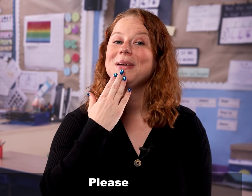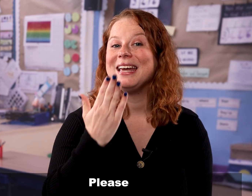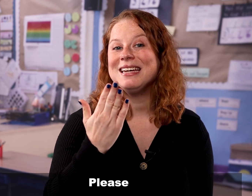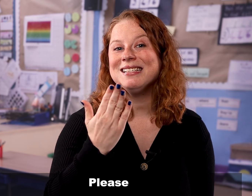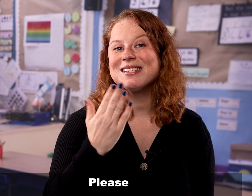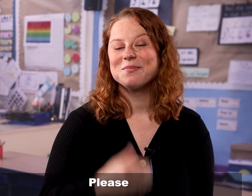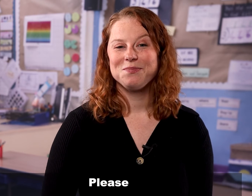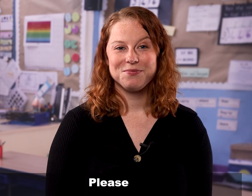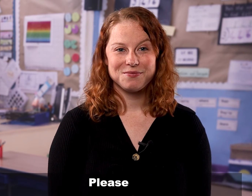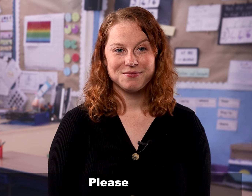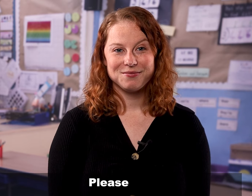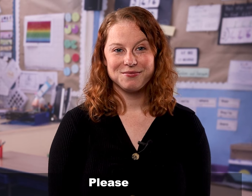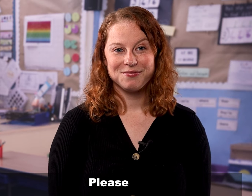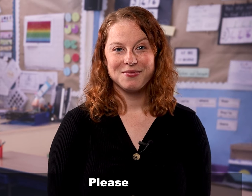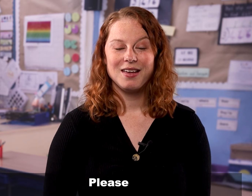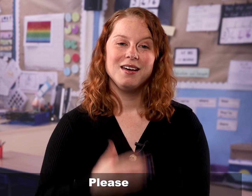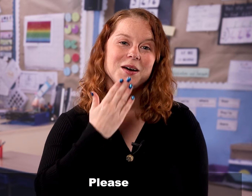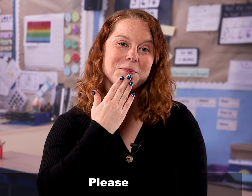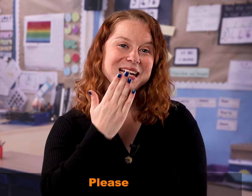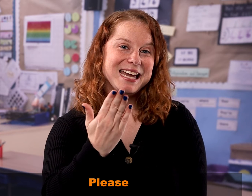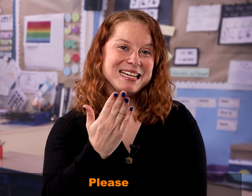Please Please